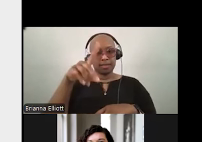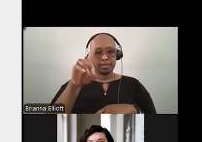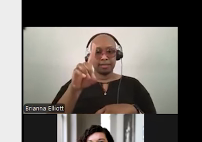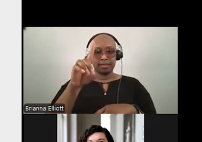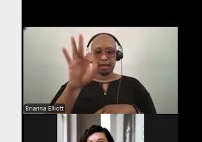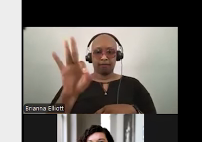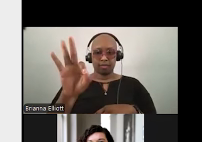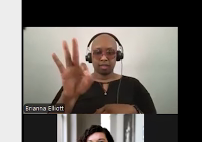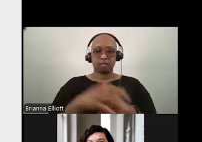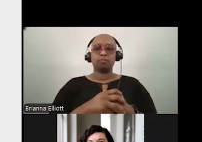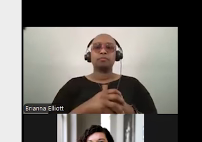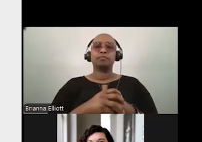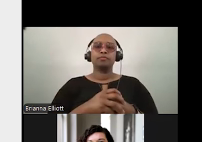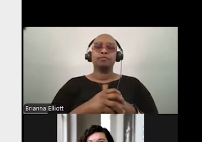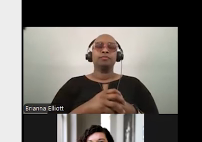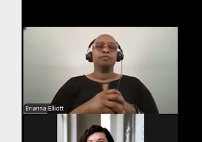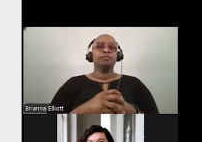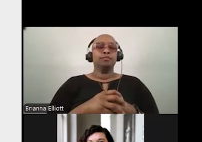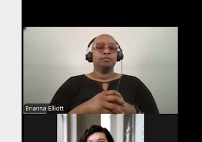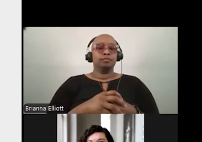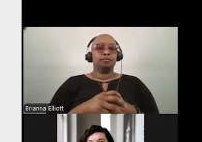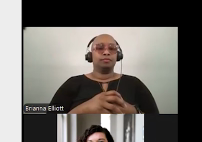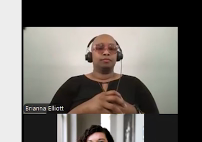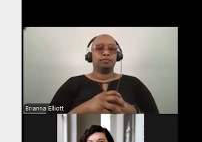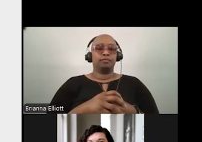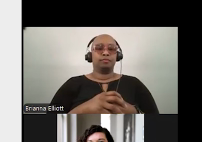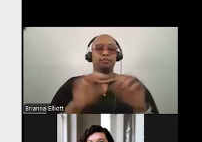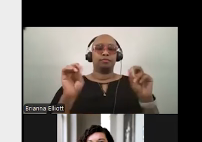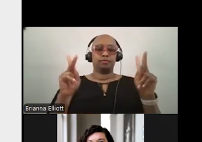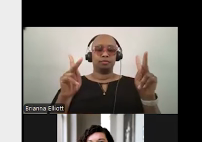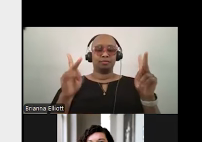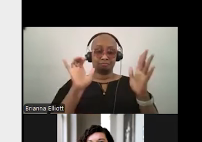Okay, so that's like our highlevel overview. Let's talk about some of the things you're going